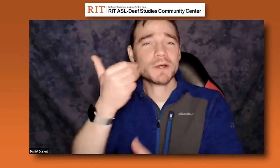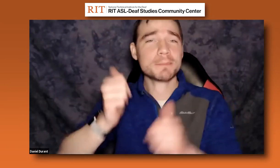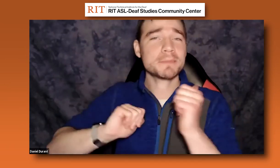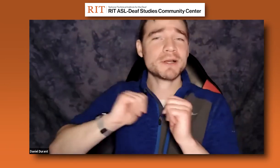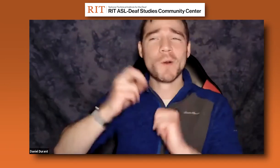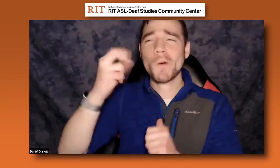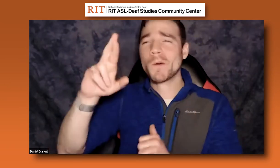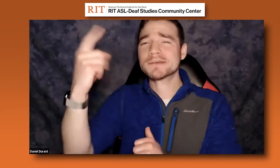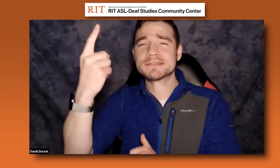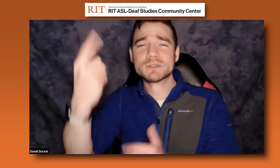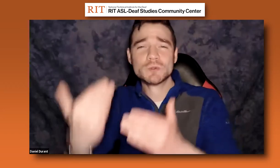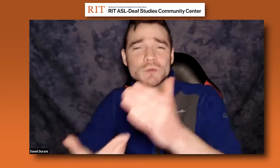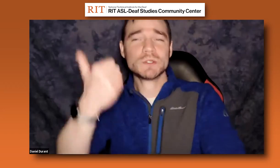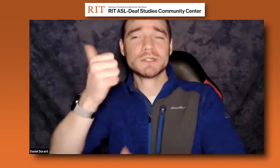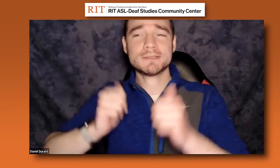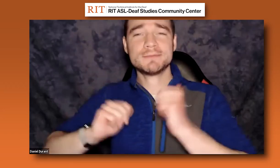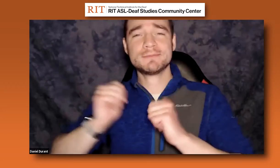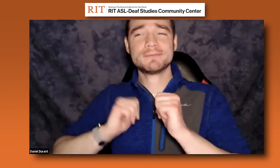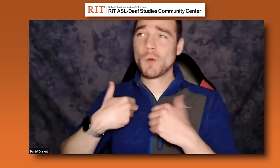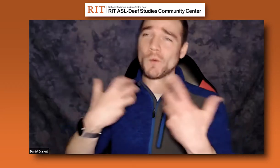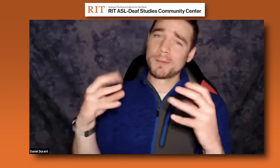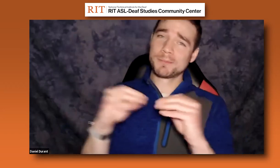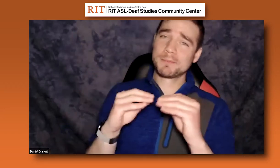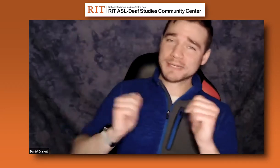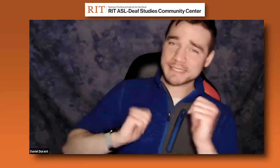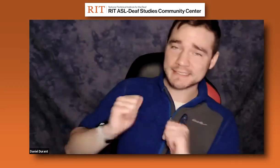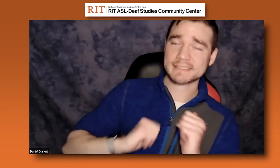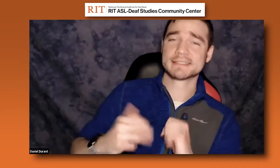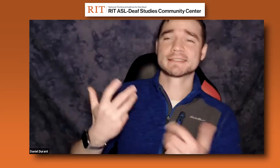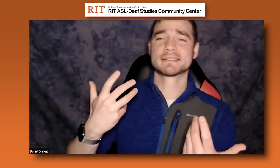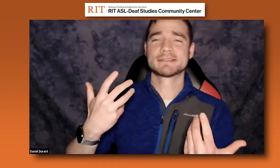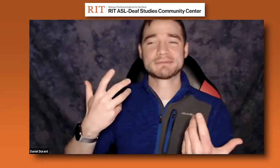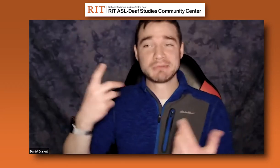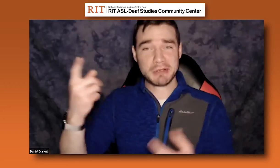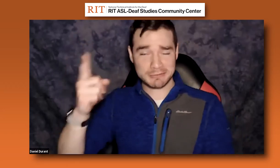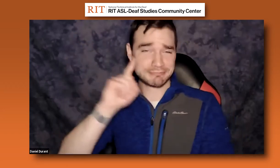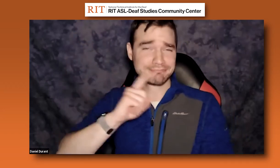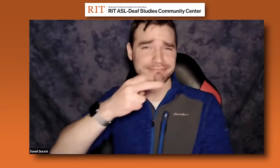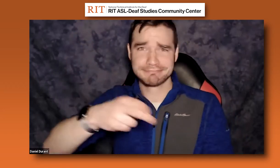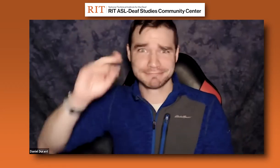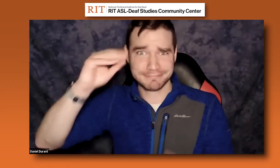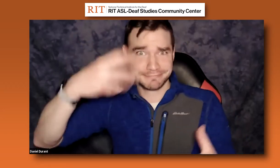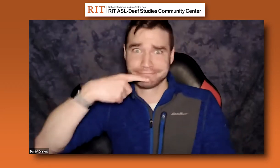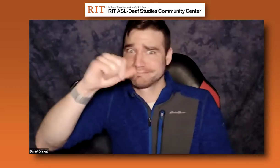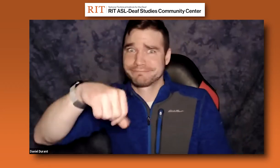"Maybe we should write a new play, you know, create something that you can work in,"